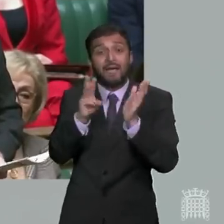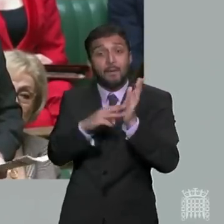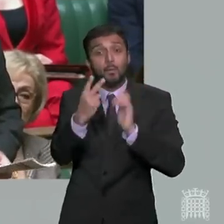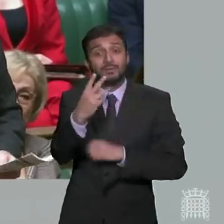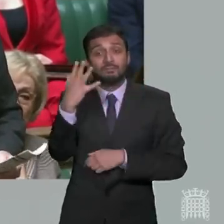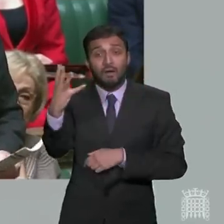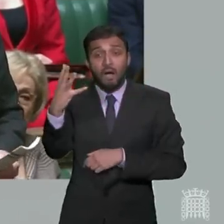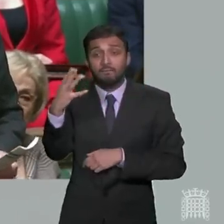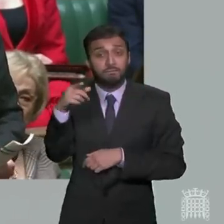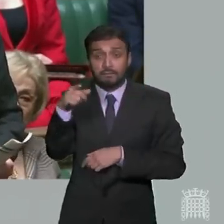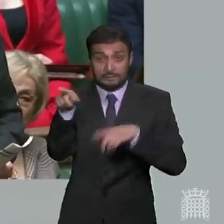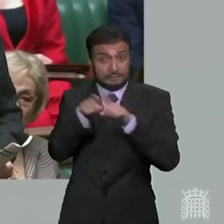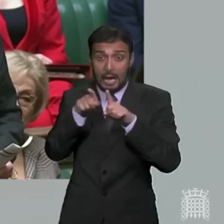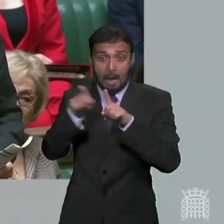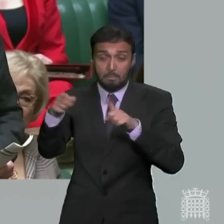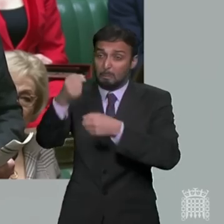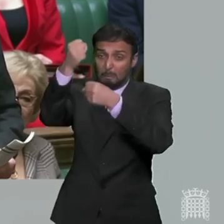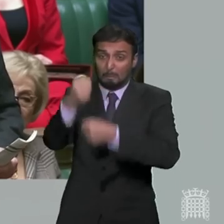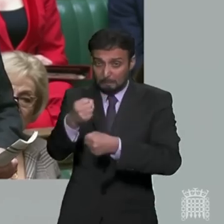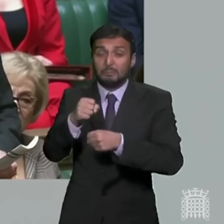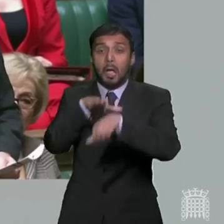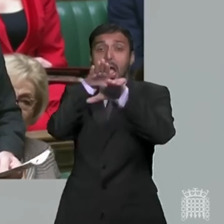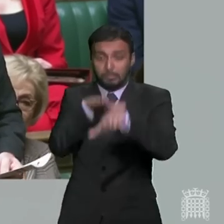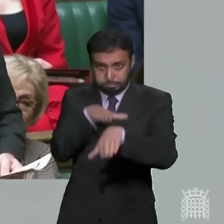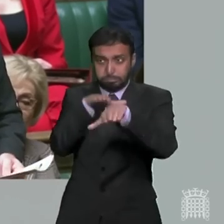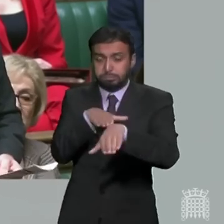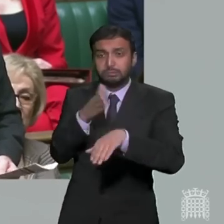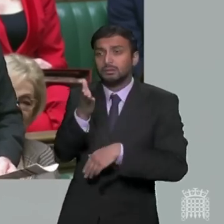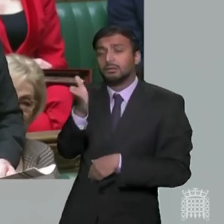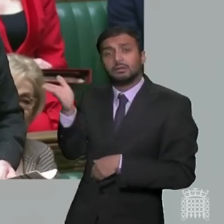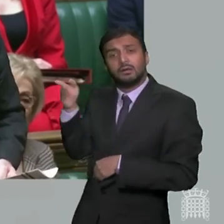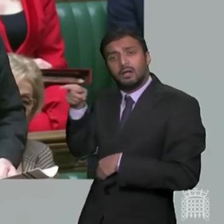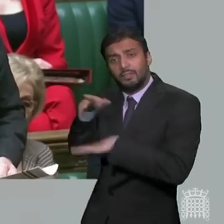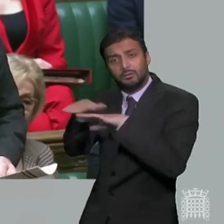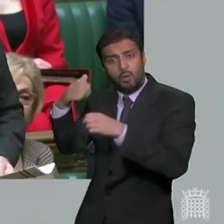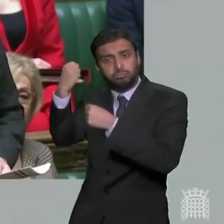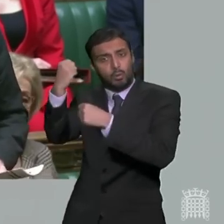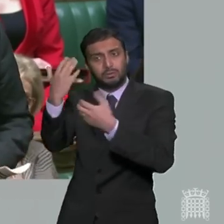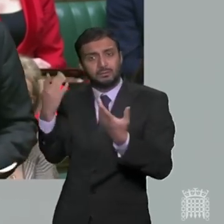These people are not protesters; they are criminals.